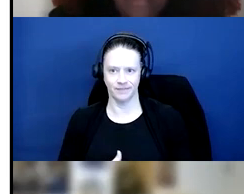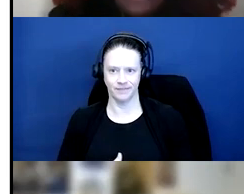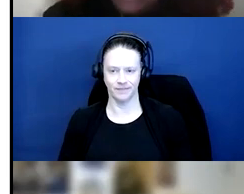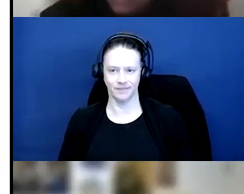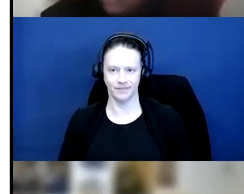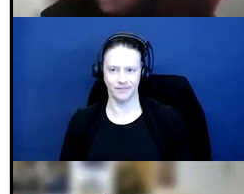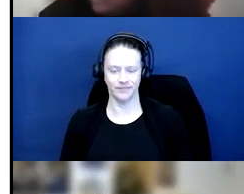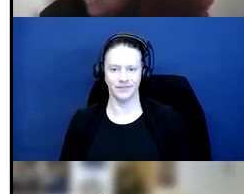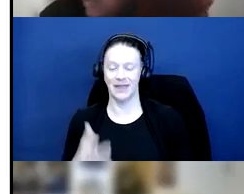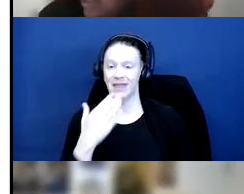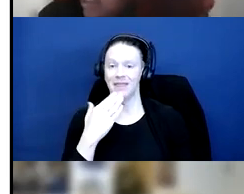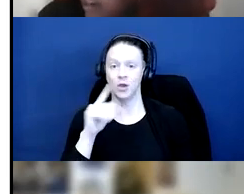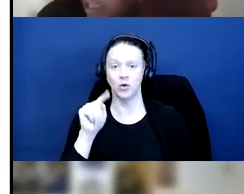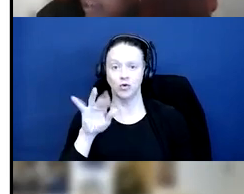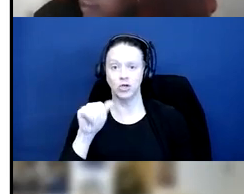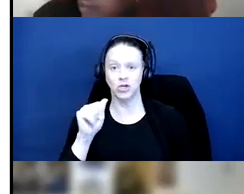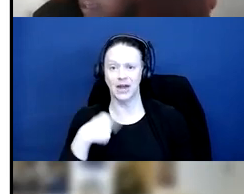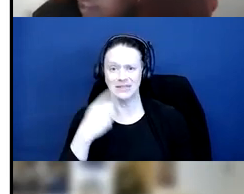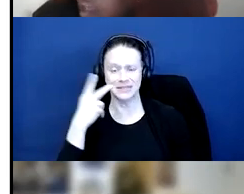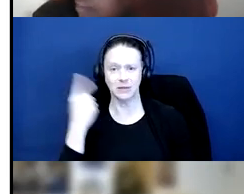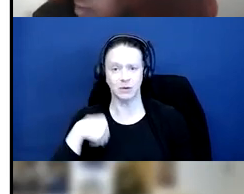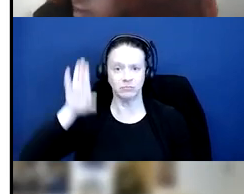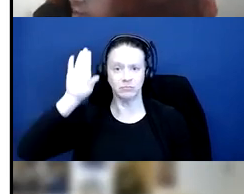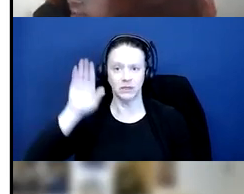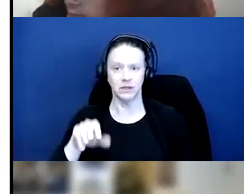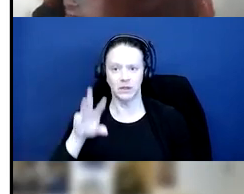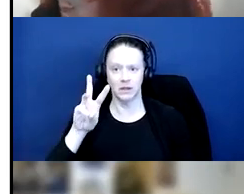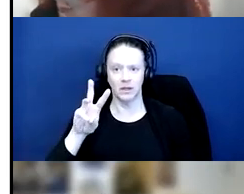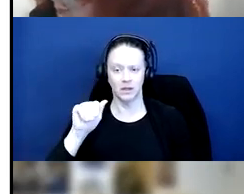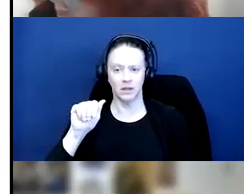Thank you, Tricia and I see someone has their hand up with us. I'm going to allow you to speak.